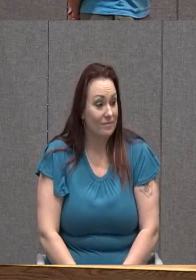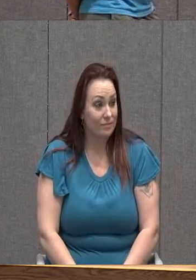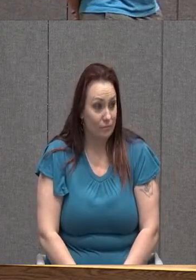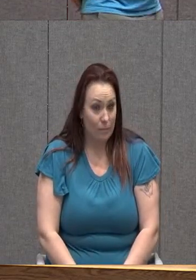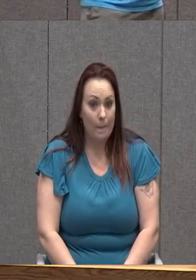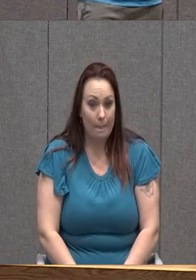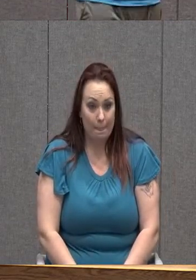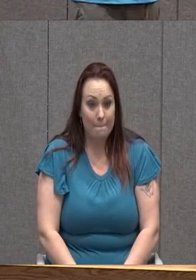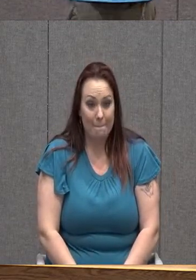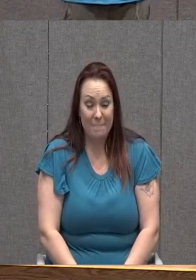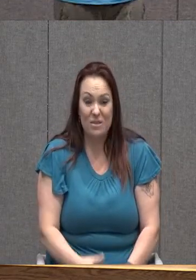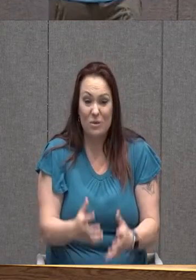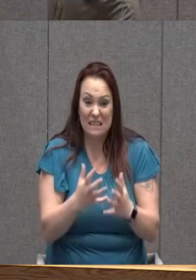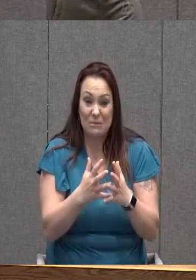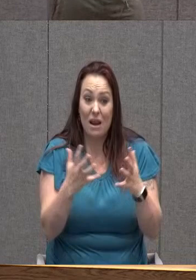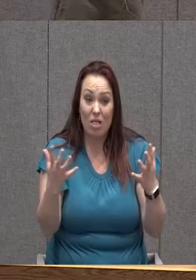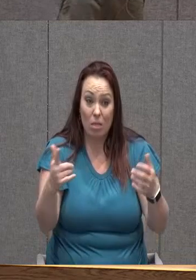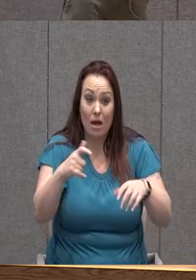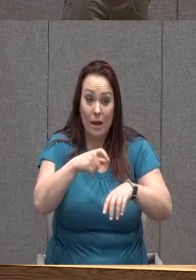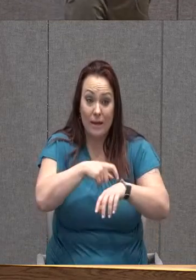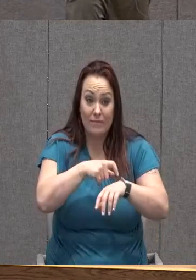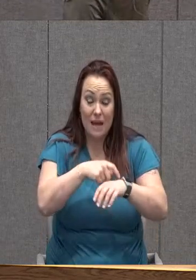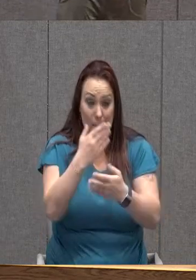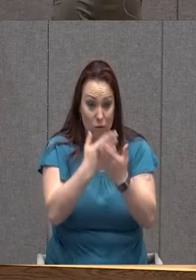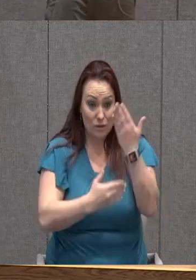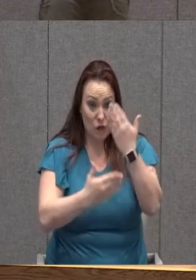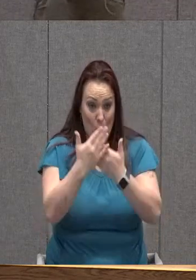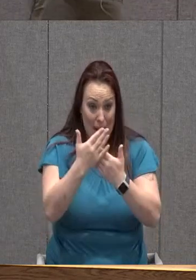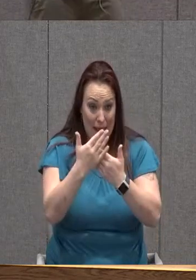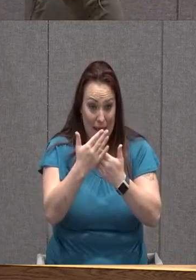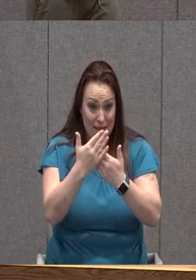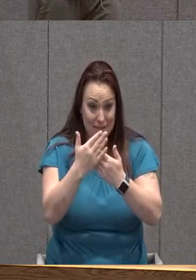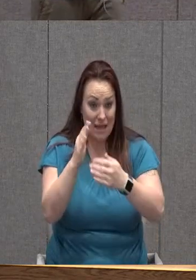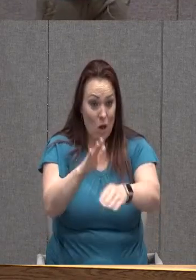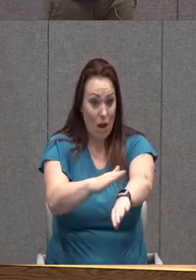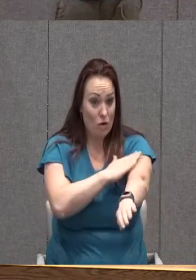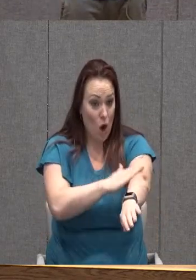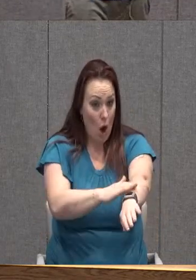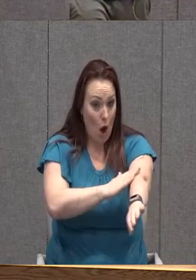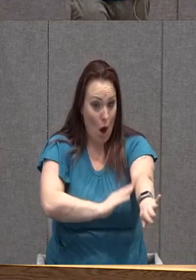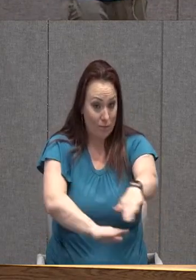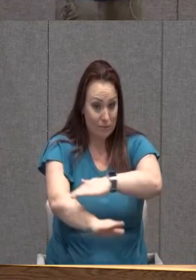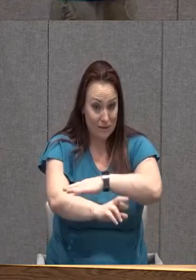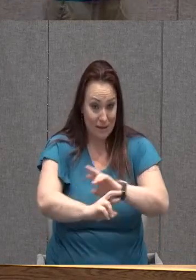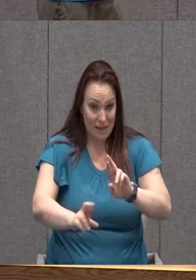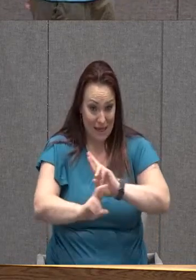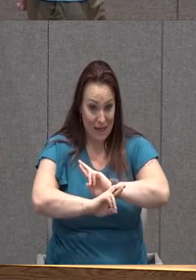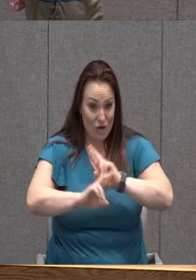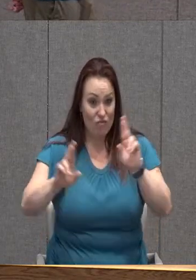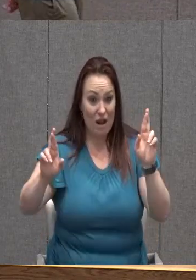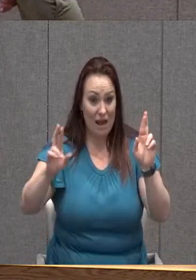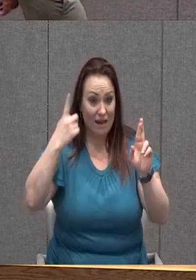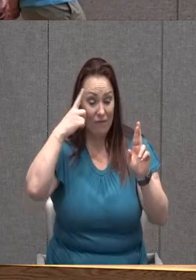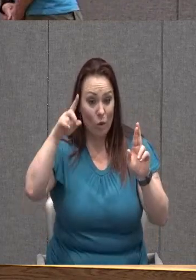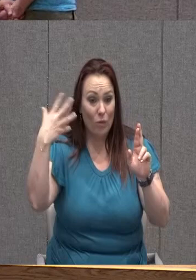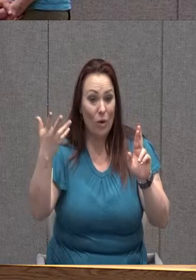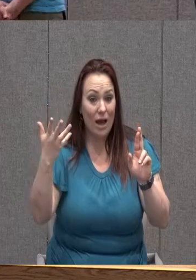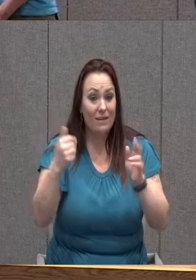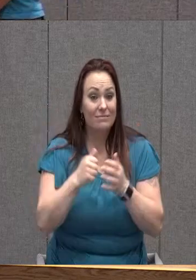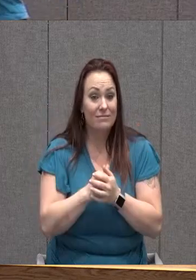So, we've just spent a lot of time using our hands, using our arms, getting ready for a volleyball game.